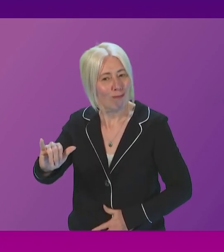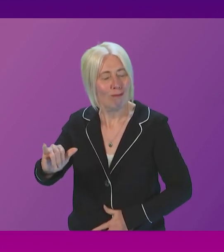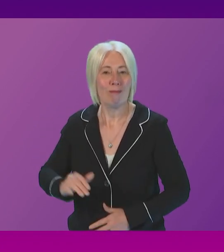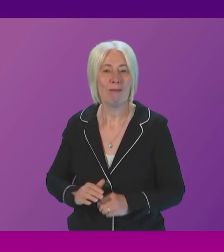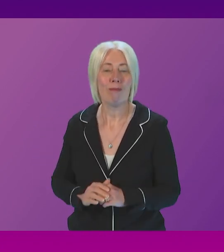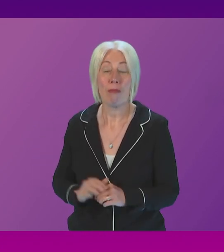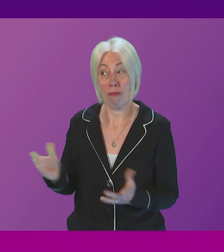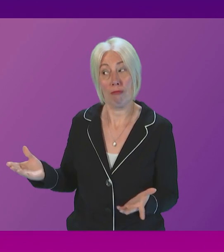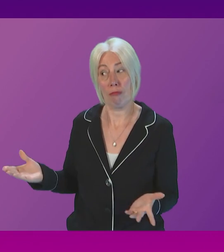Members.